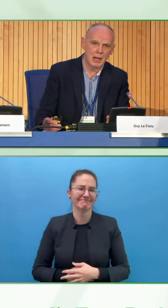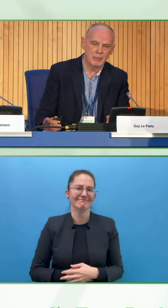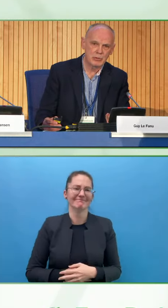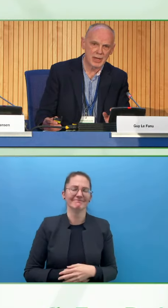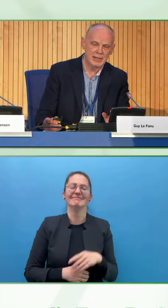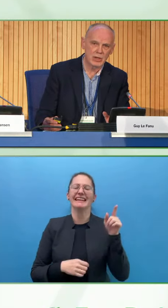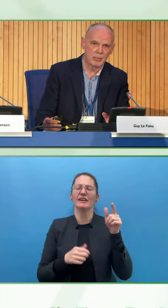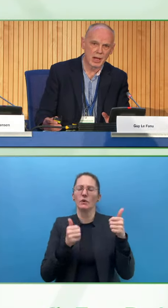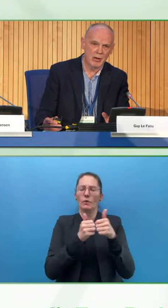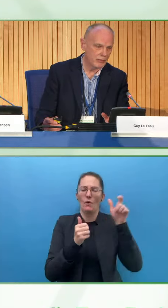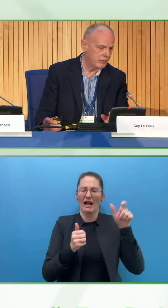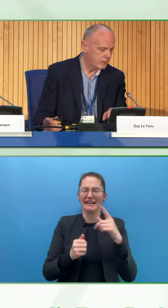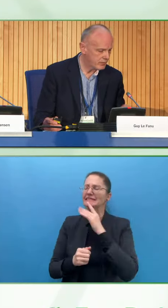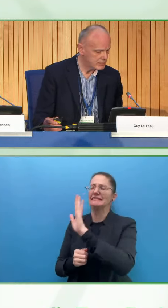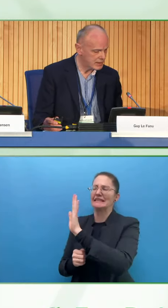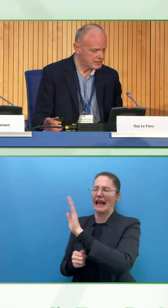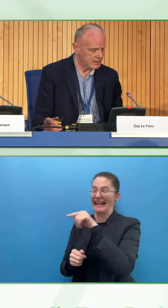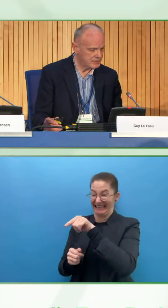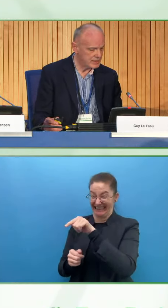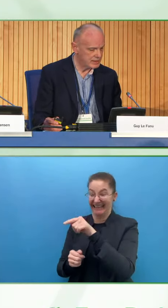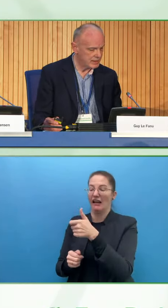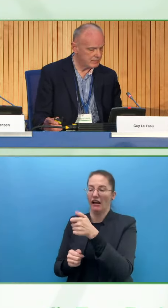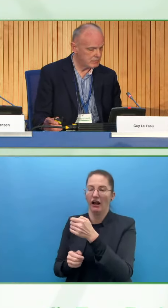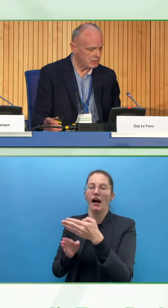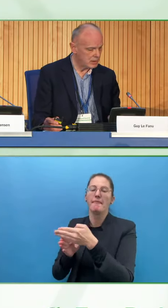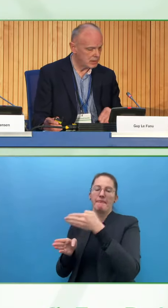I'm presenting on behalf of Sightsavers India.